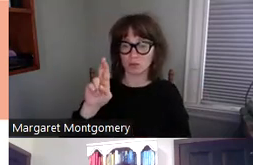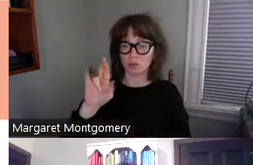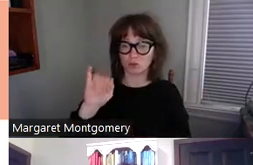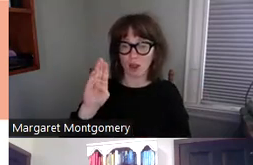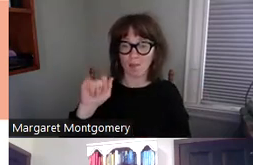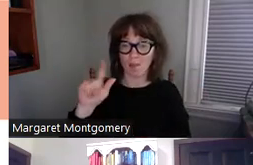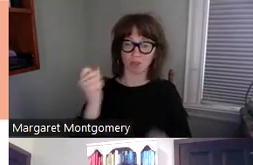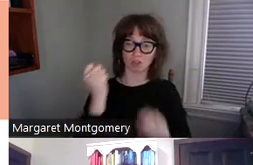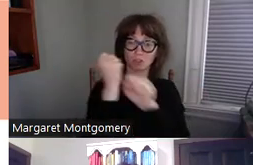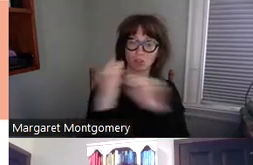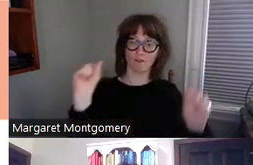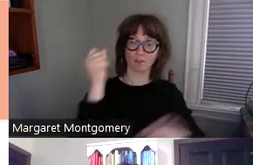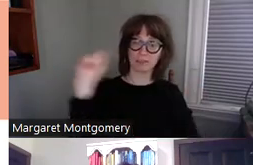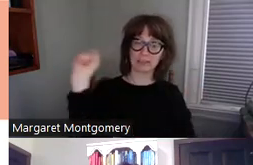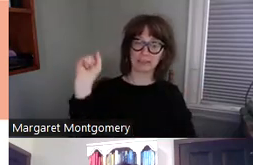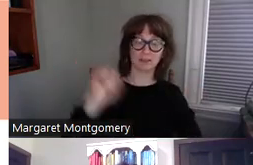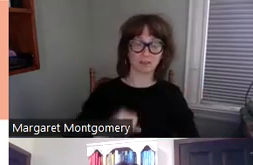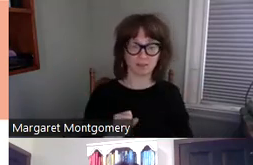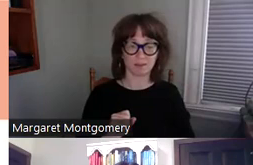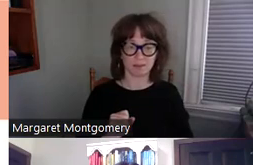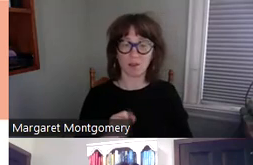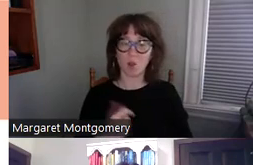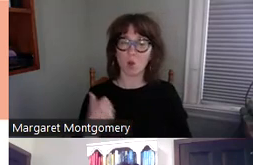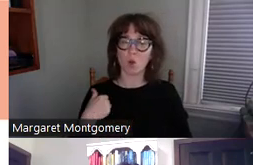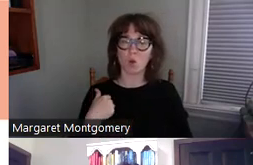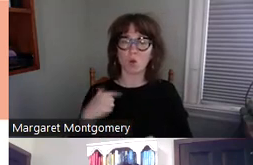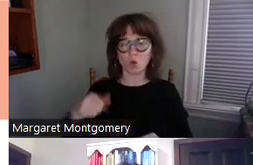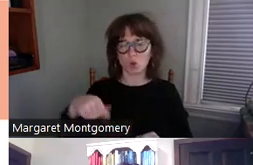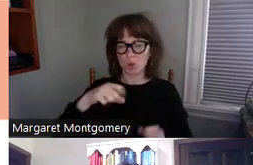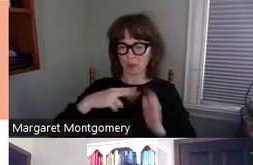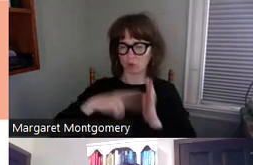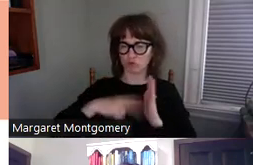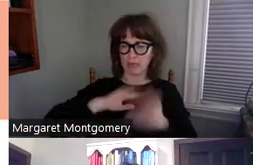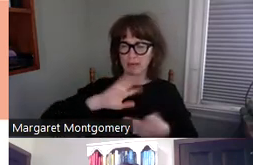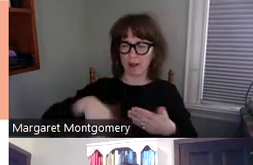sovereignty a victim's driver. You can read our full acknowledgement on our website.